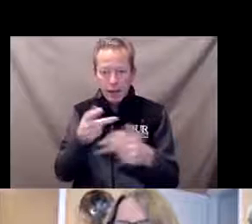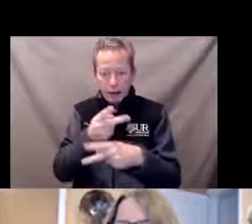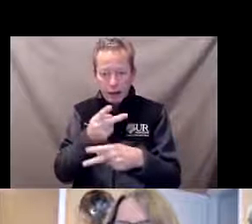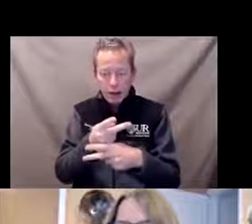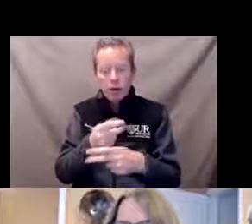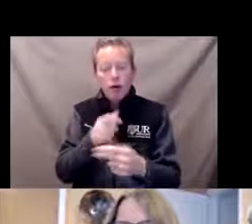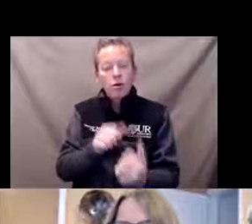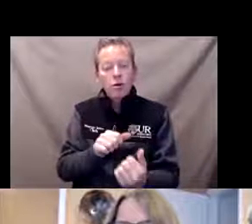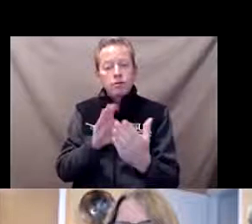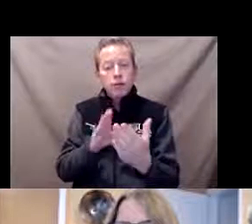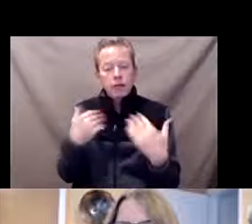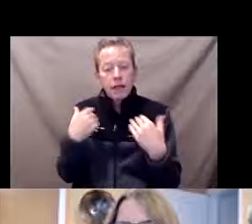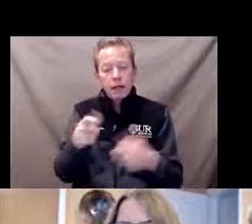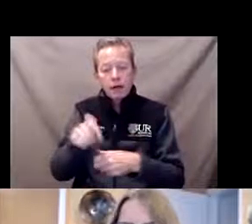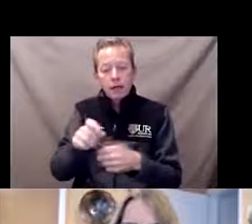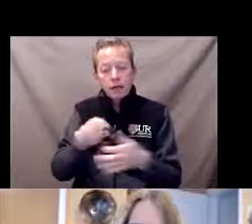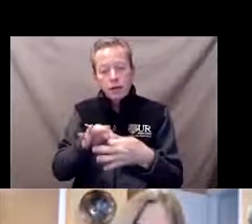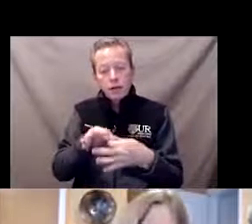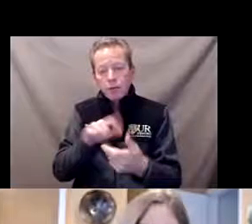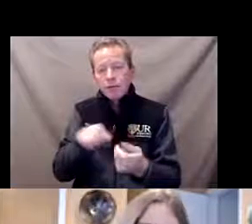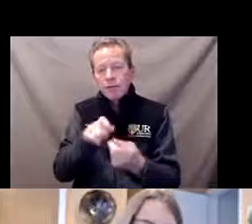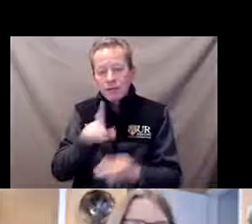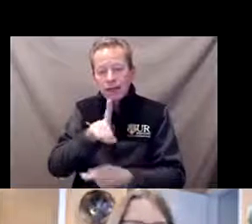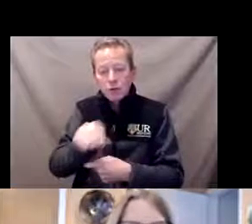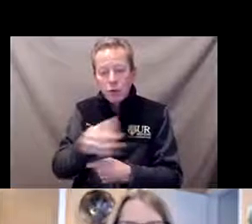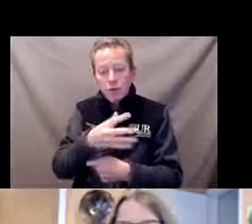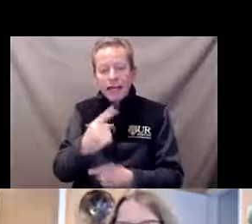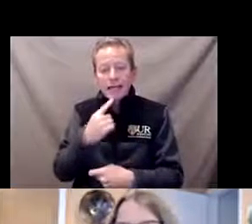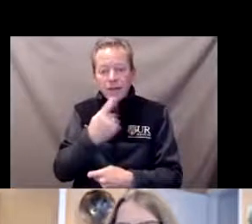associated with specific disorders and severe and complex disabilities.